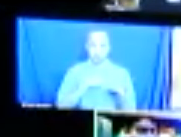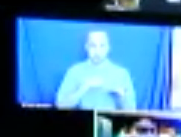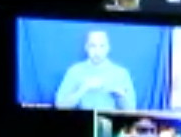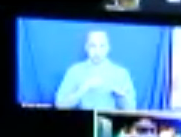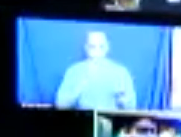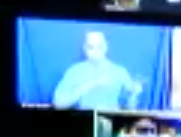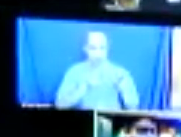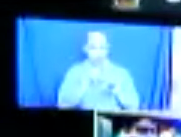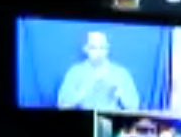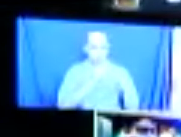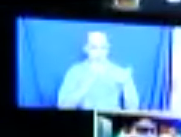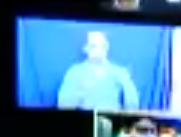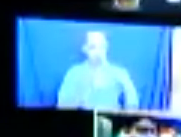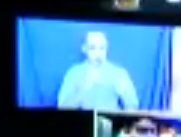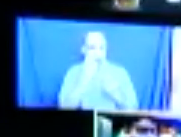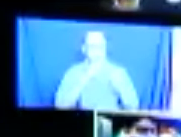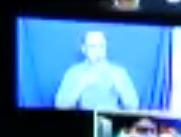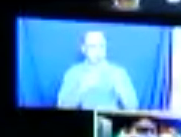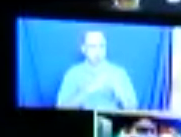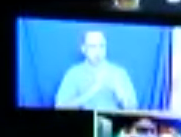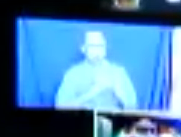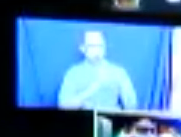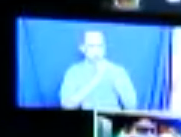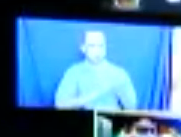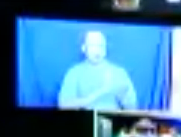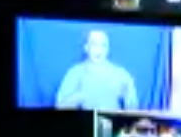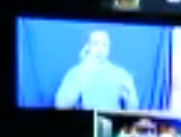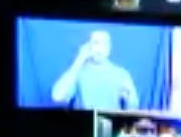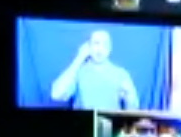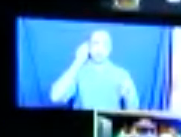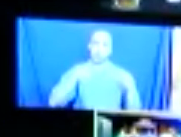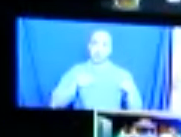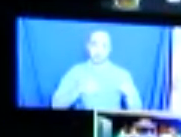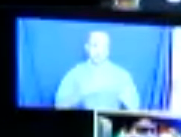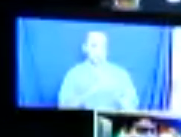MENTAL CAPACITY. ARE THEY A COOL KID, ARE THEY GOOD PERSON. WILL HE USE THIS IN A GOOD WAY.